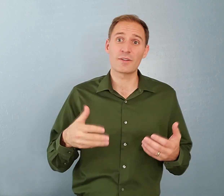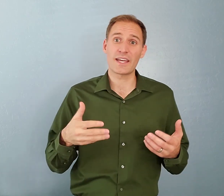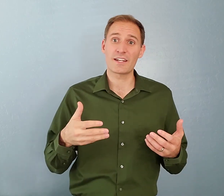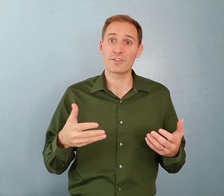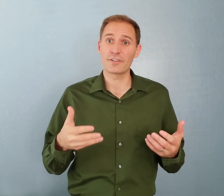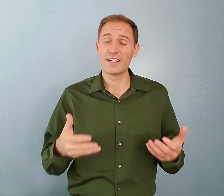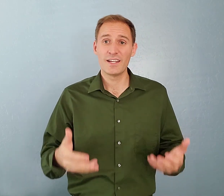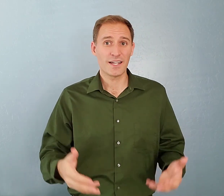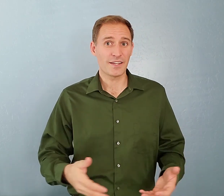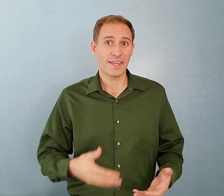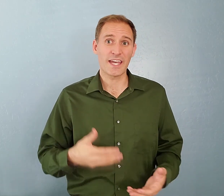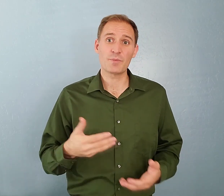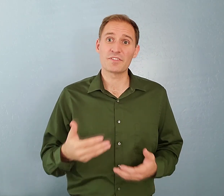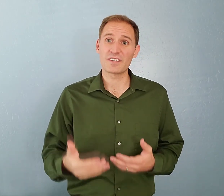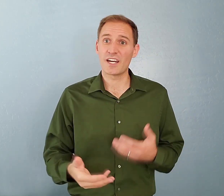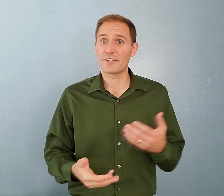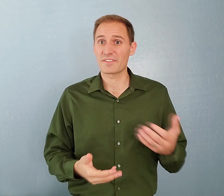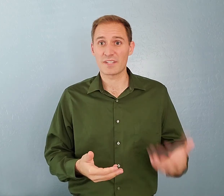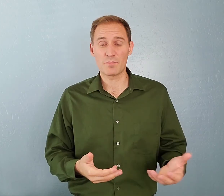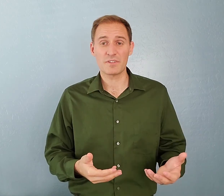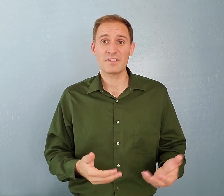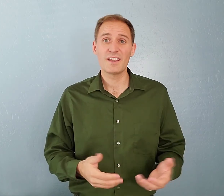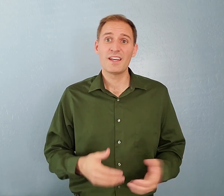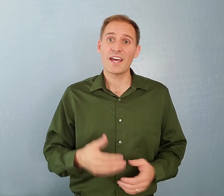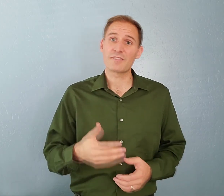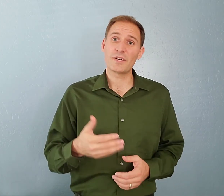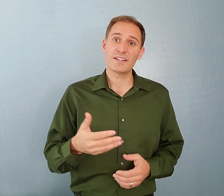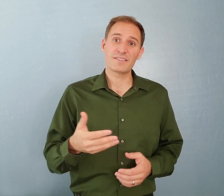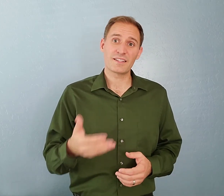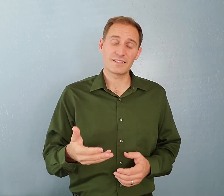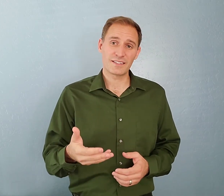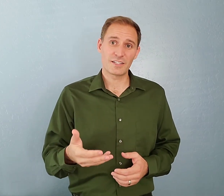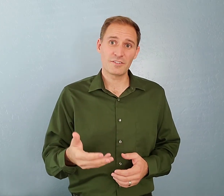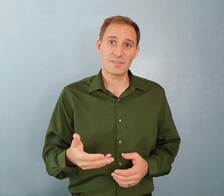ahead and learn the animals and colors and numbers, as well as, I'll include some